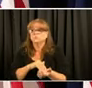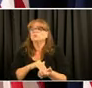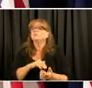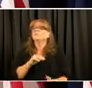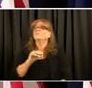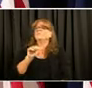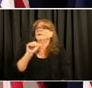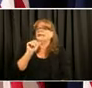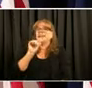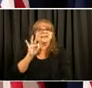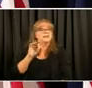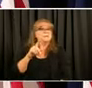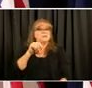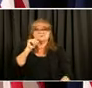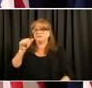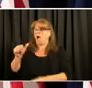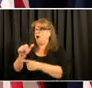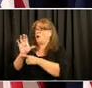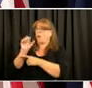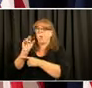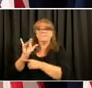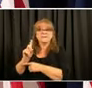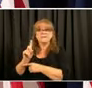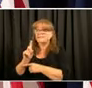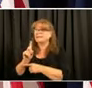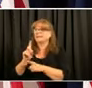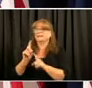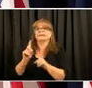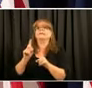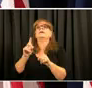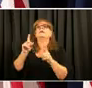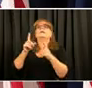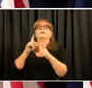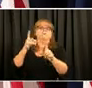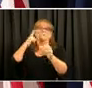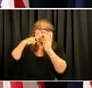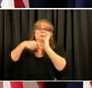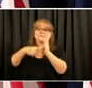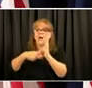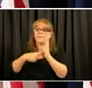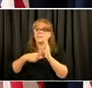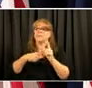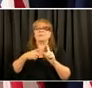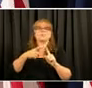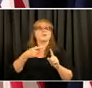for instance like strep you might need you might need antibiotics but you can also do